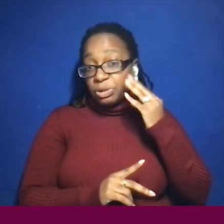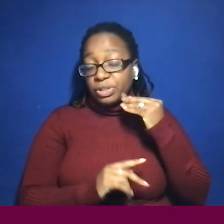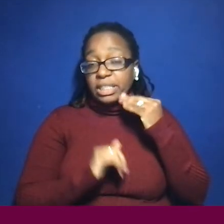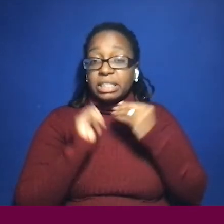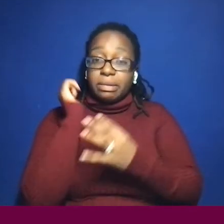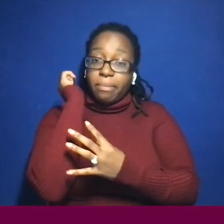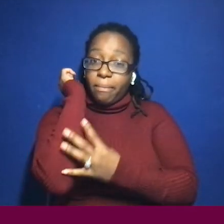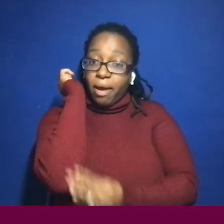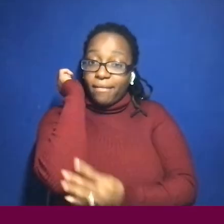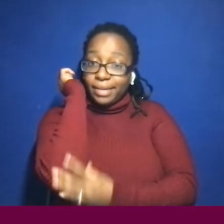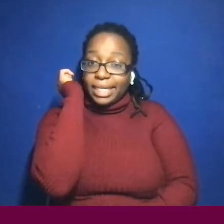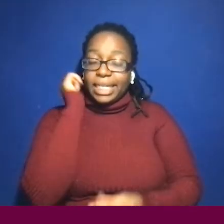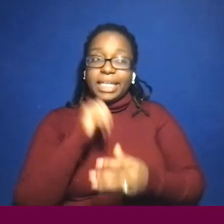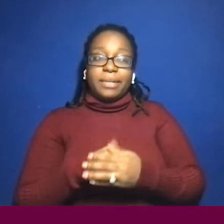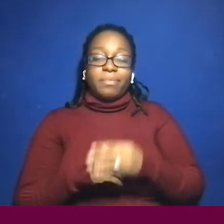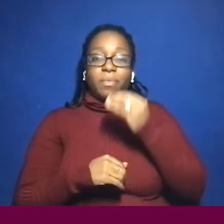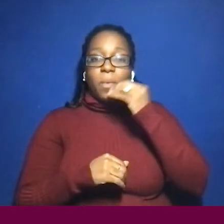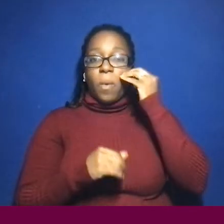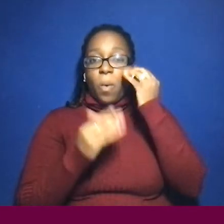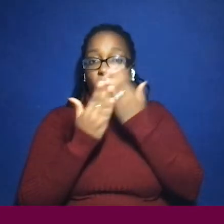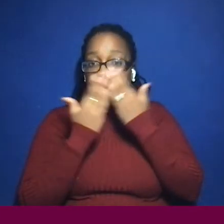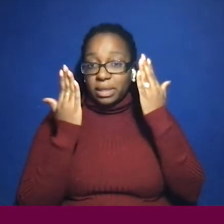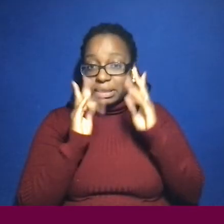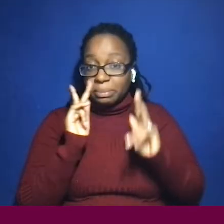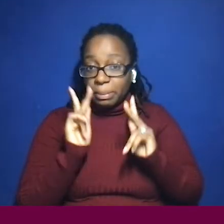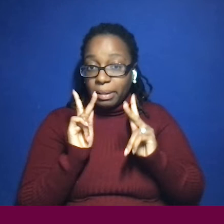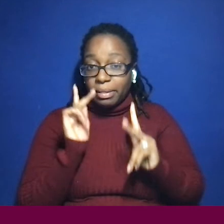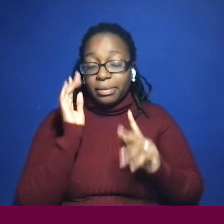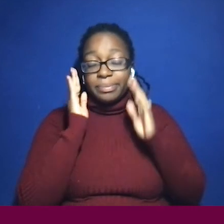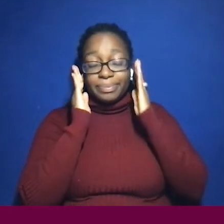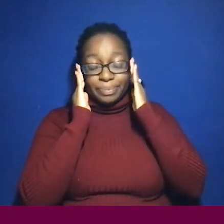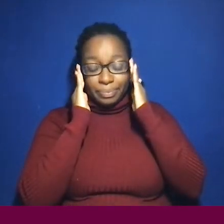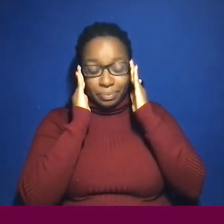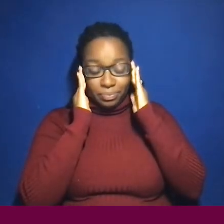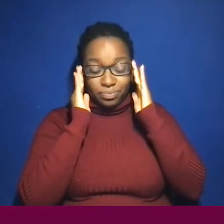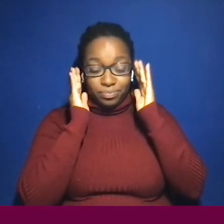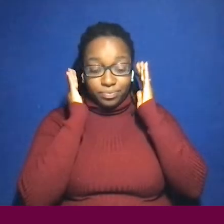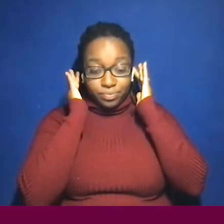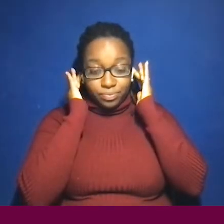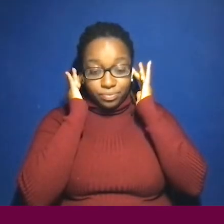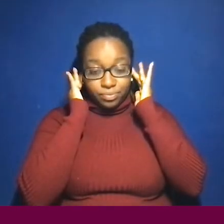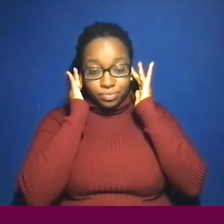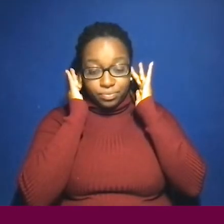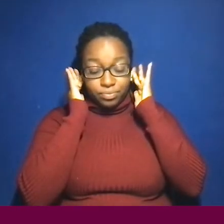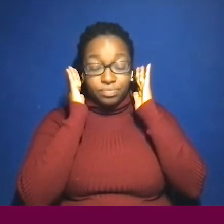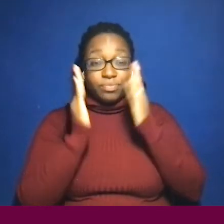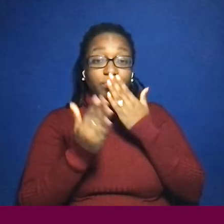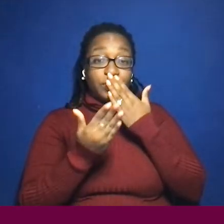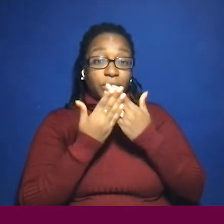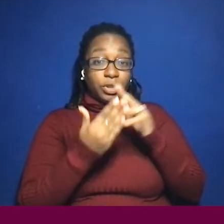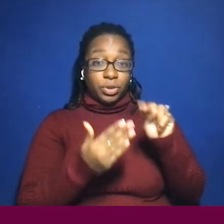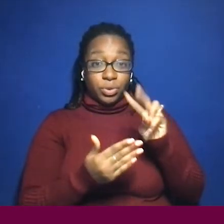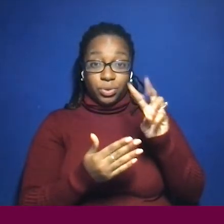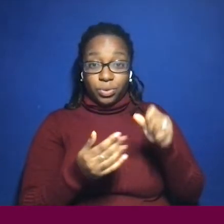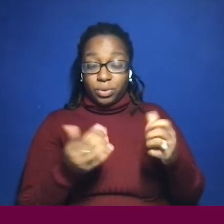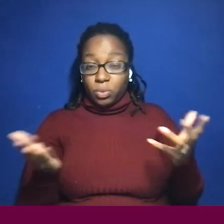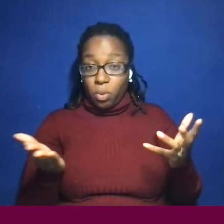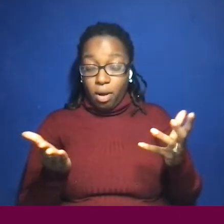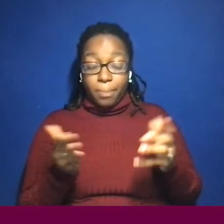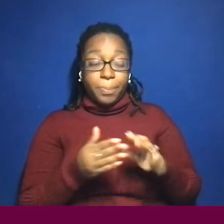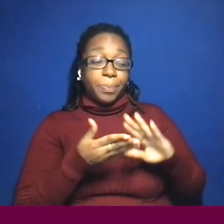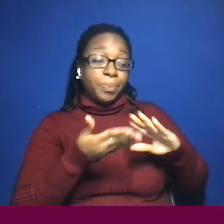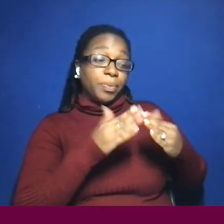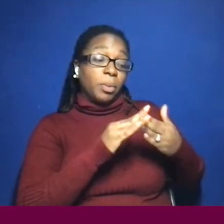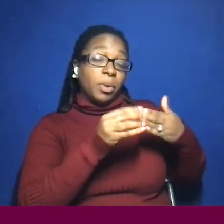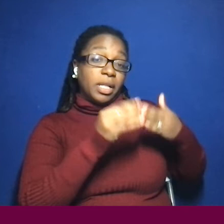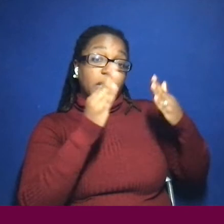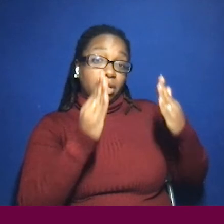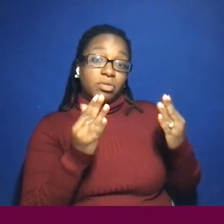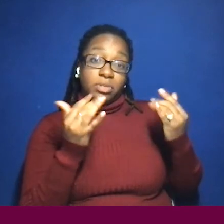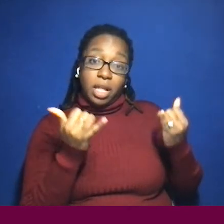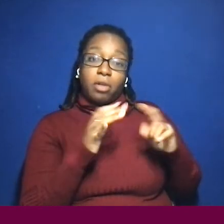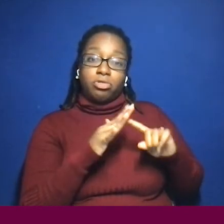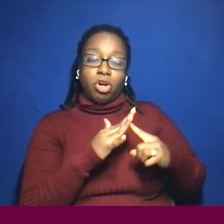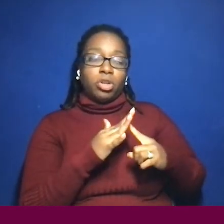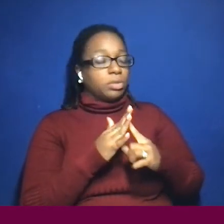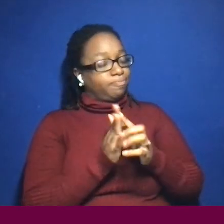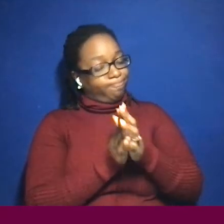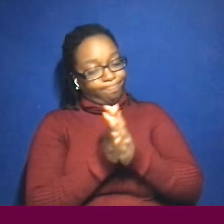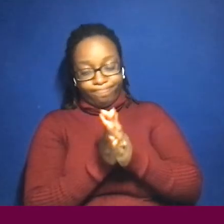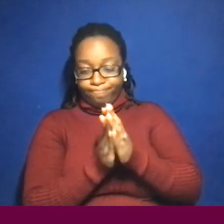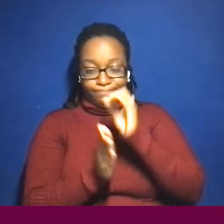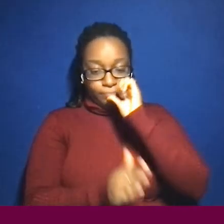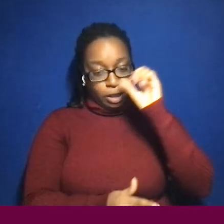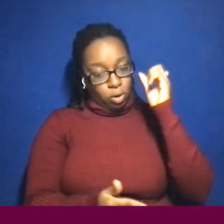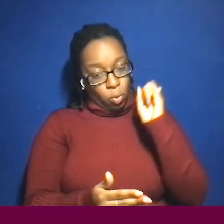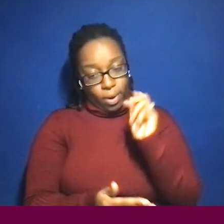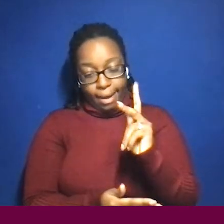And really the good news is, these community leaders are stepping up and stepping in. We also